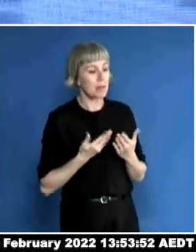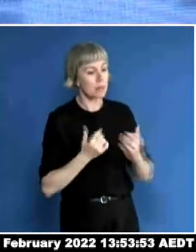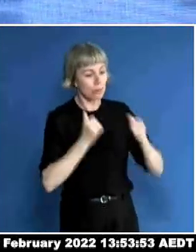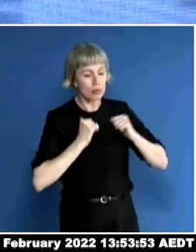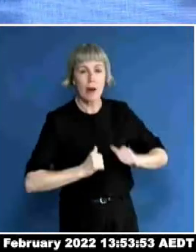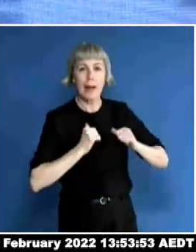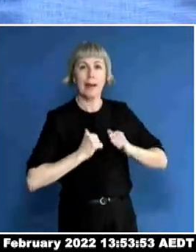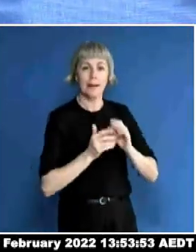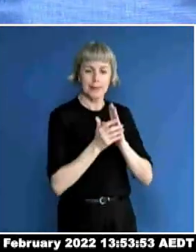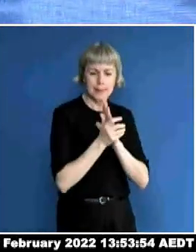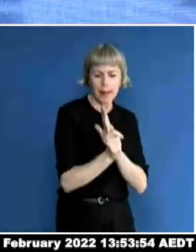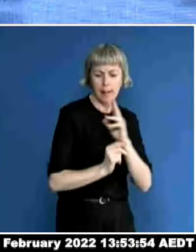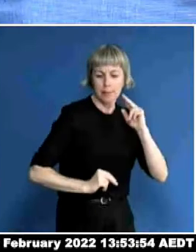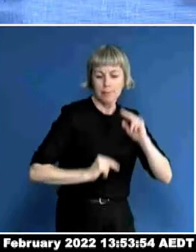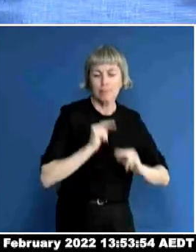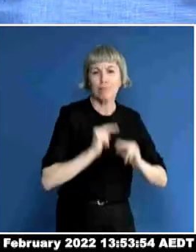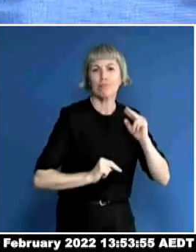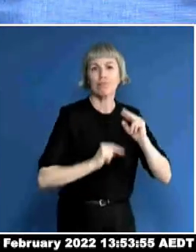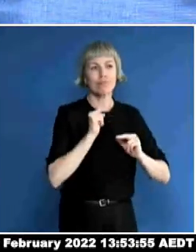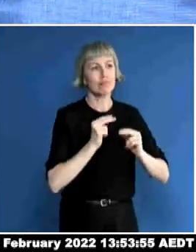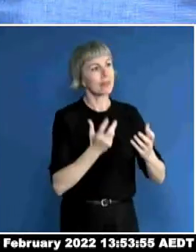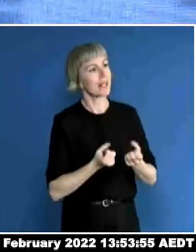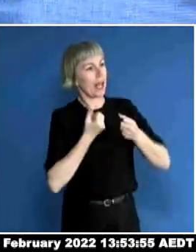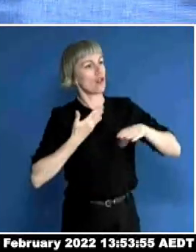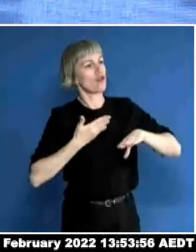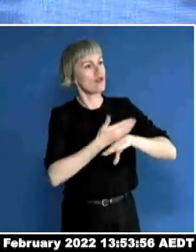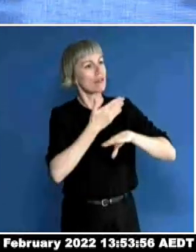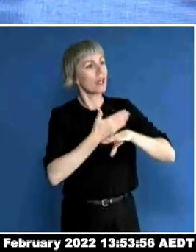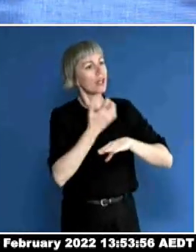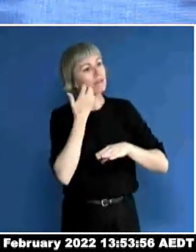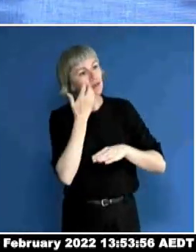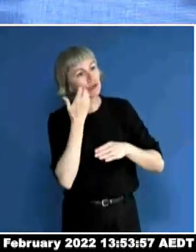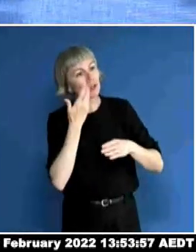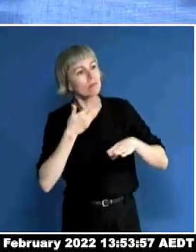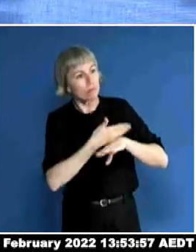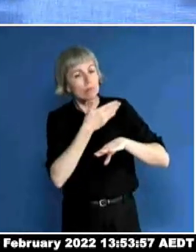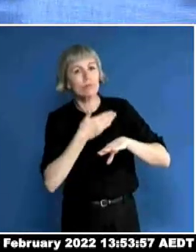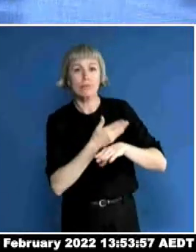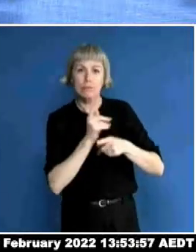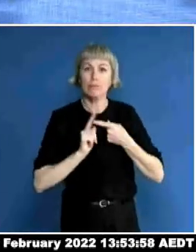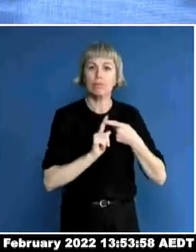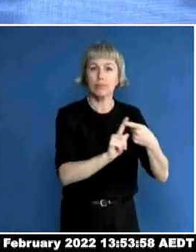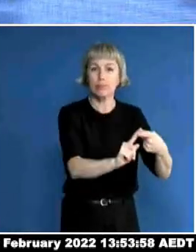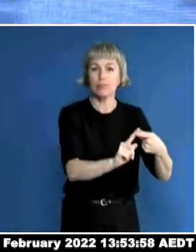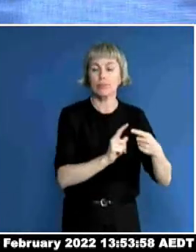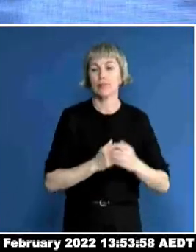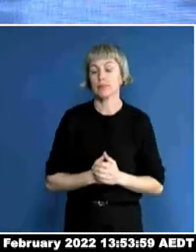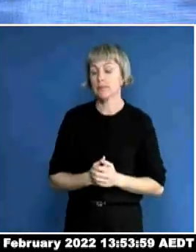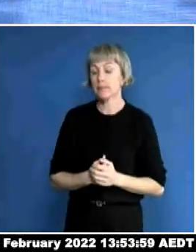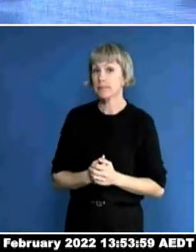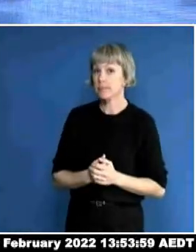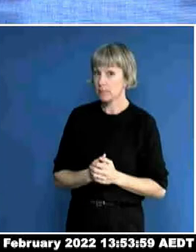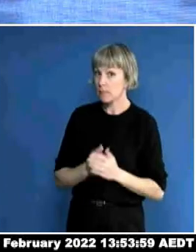career. MS EASTMAN: Did Mr Ting tell you about the BusyBeans project, did he tell you